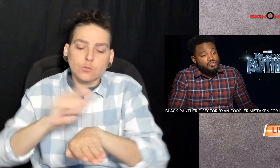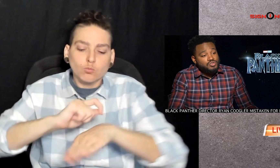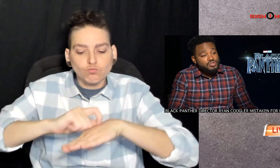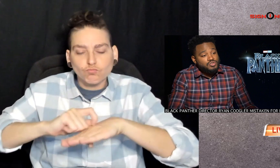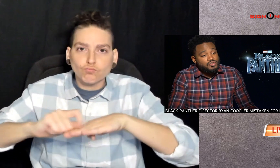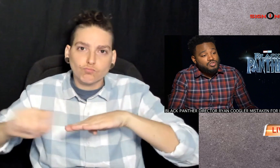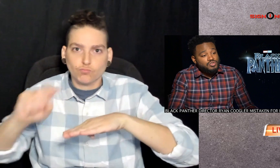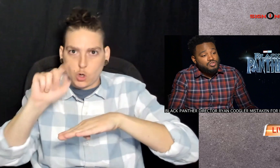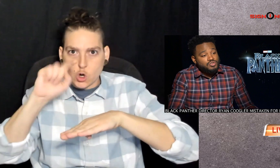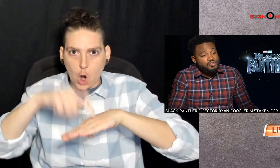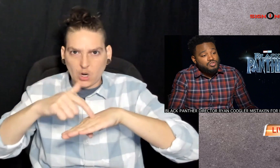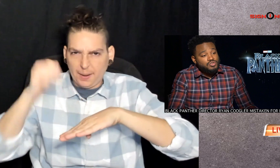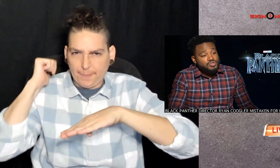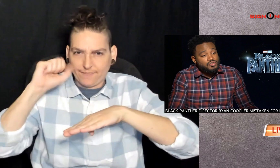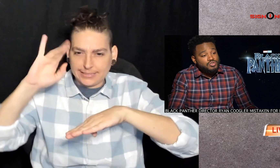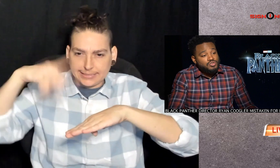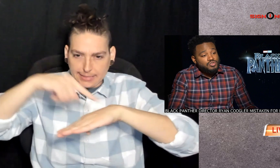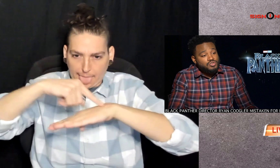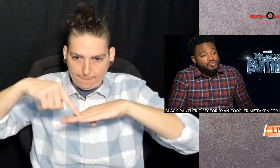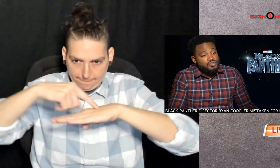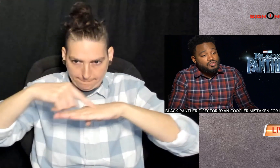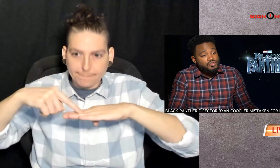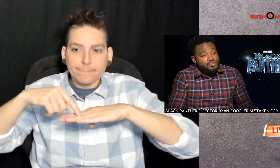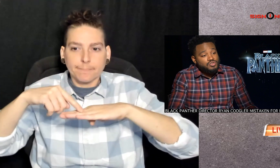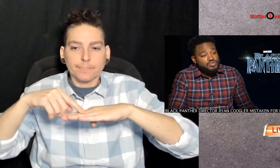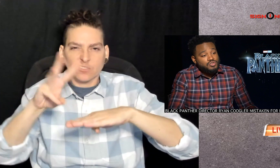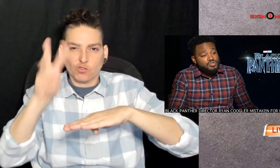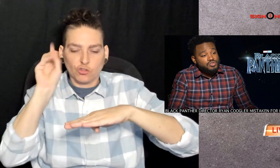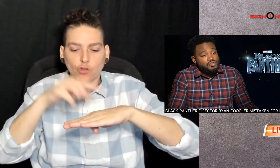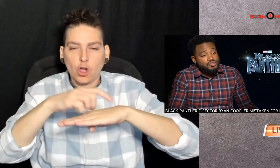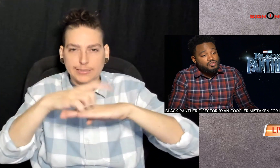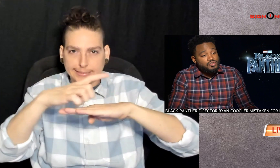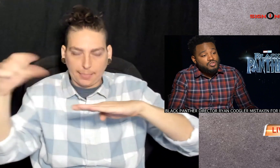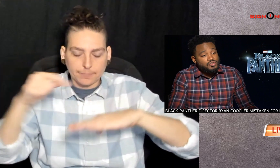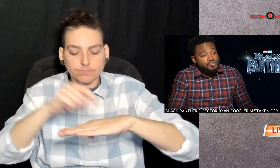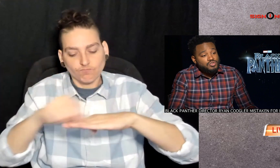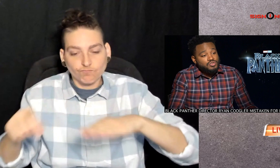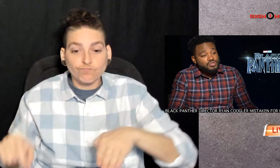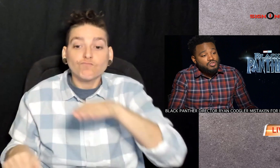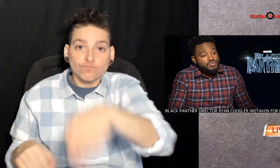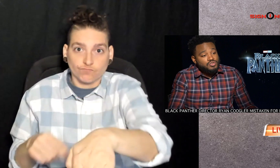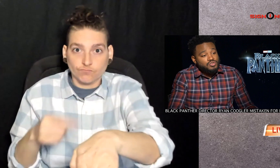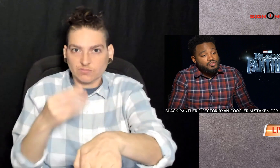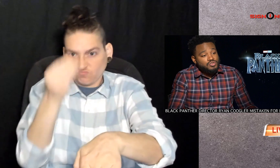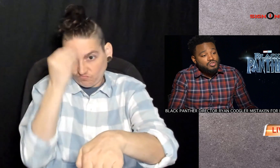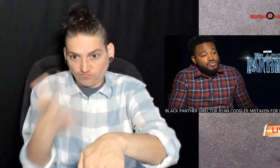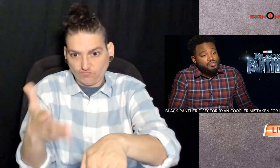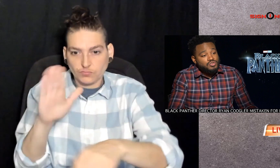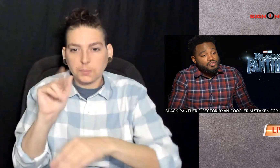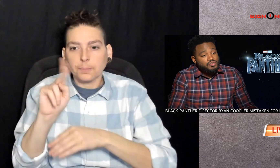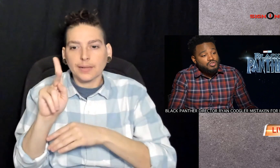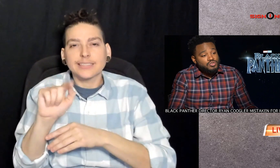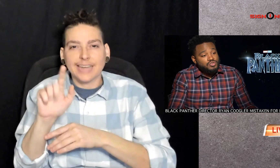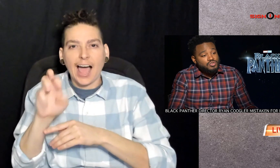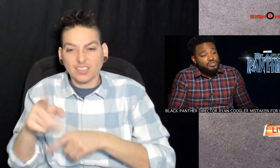Coogler wrote a note on the back of his withdrawal slip asking the teller to count the money